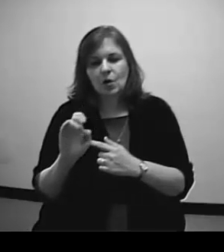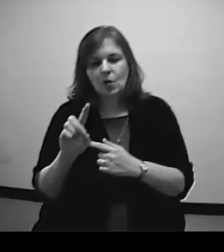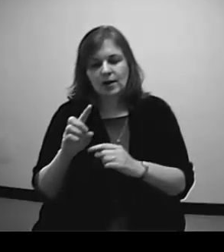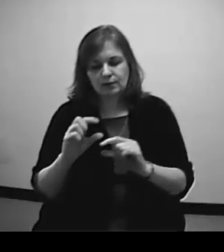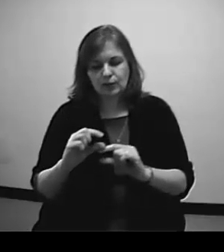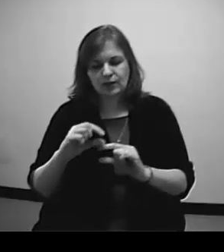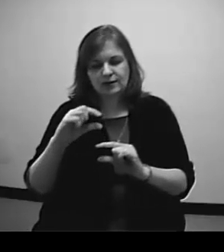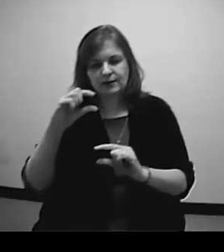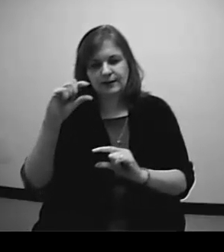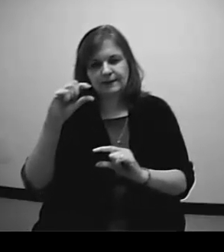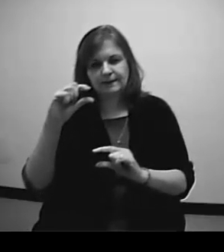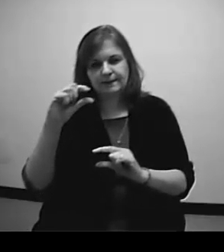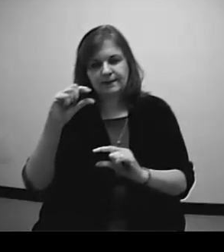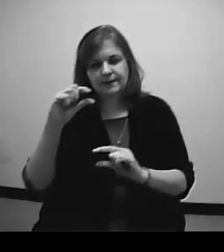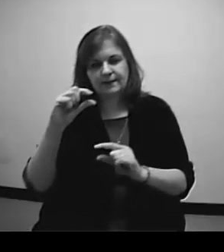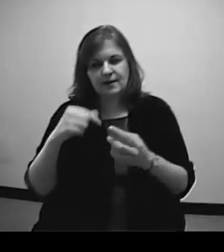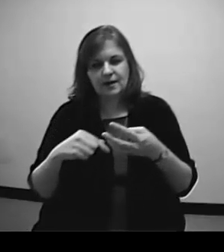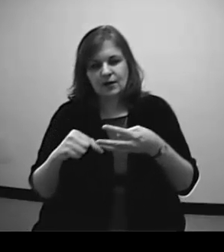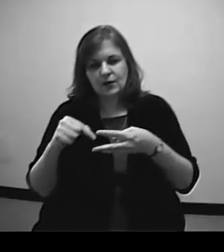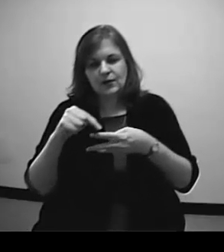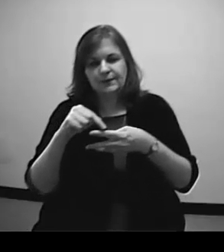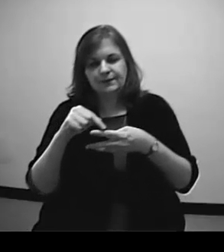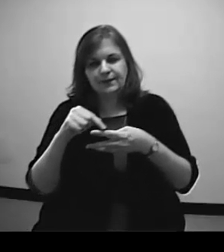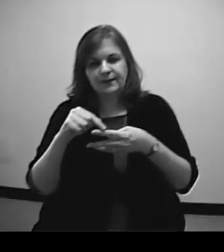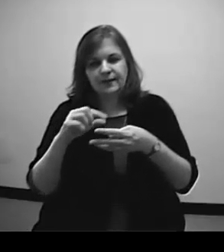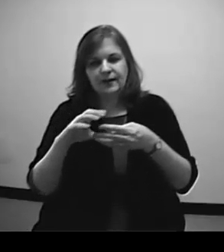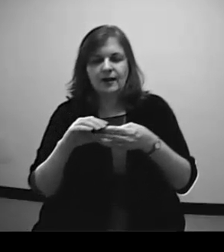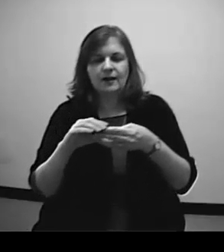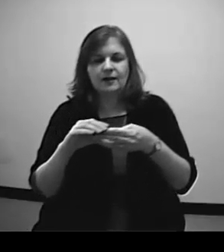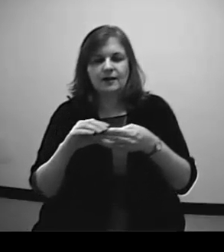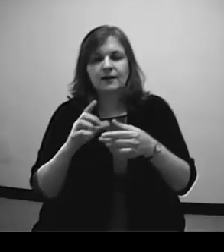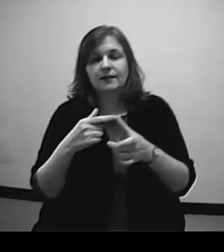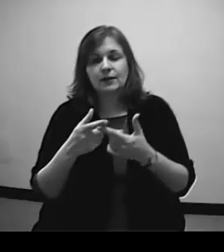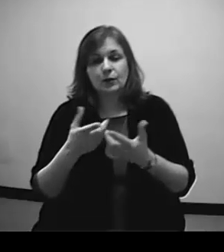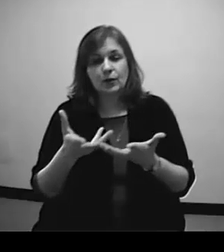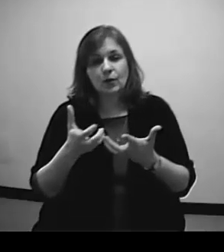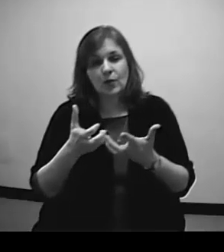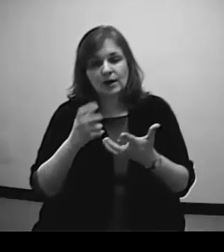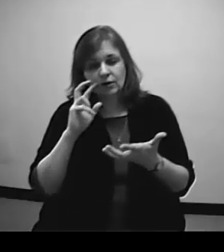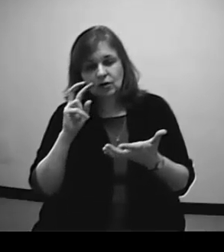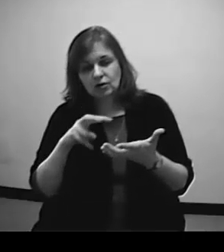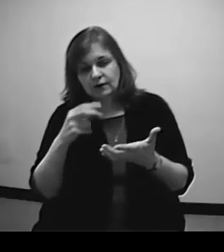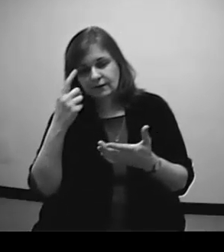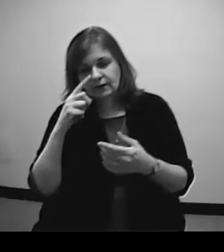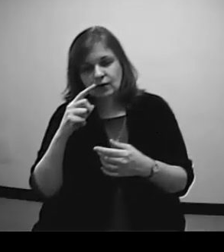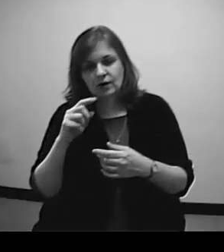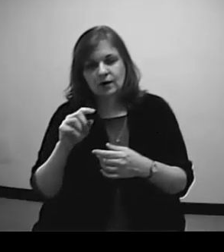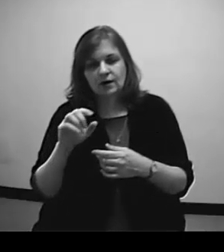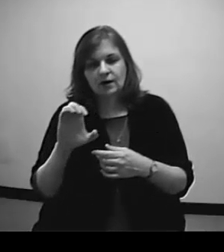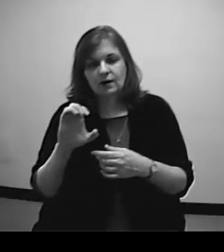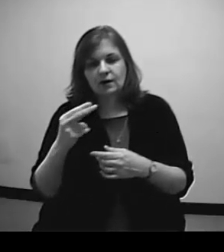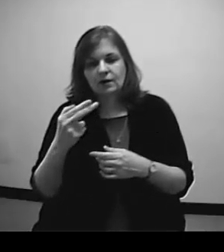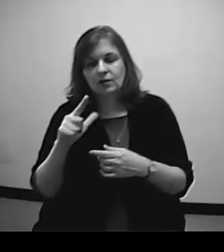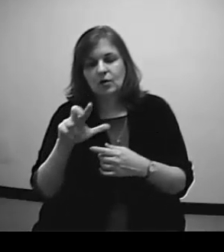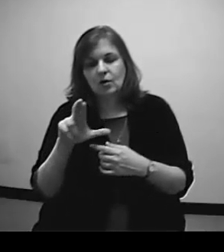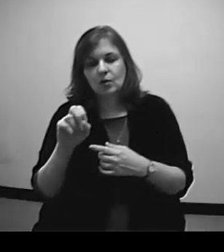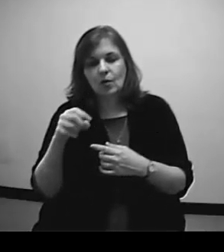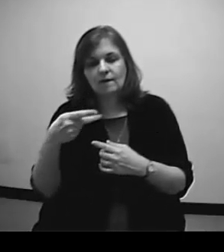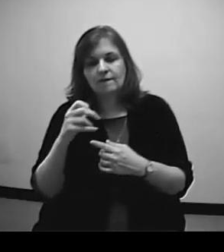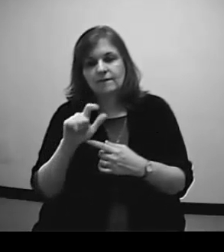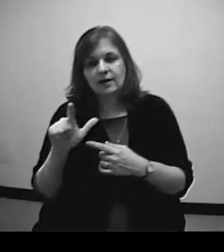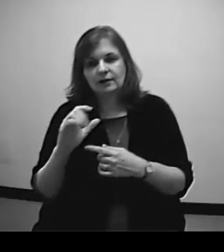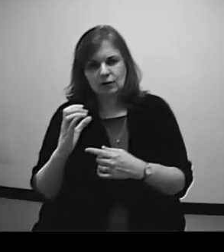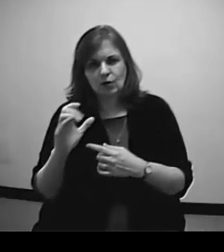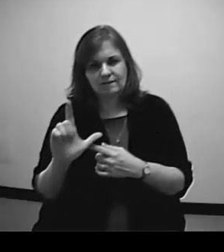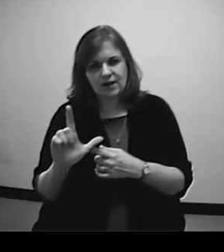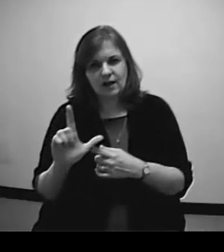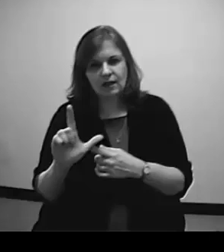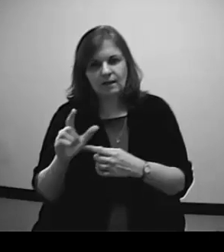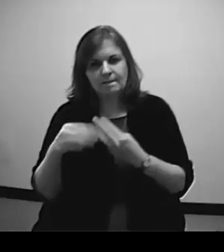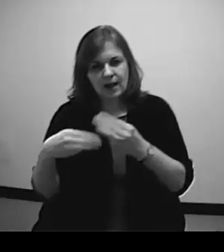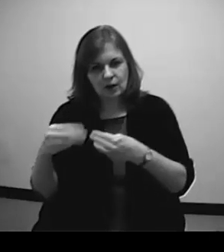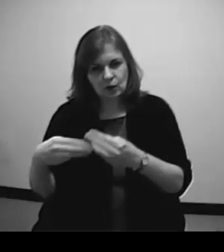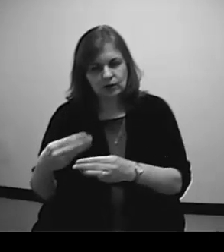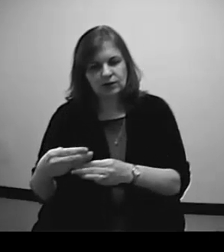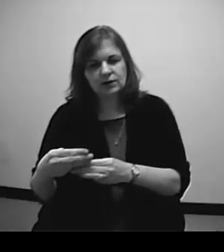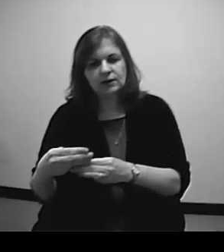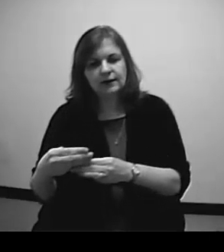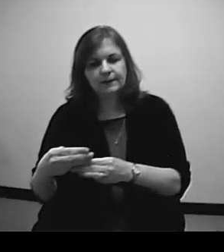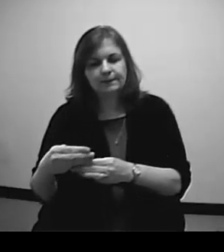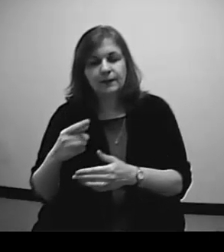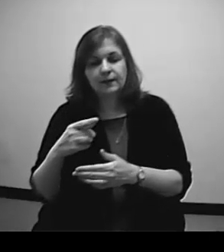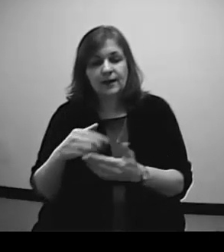are going to be in stacks within this space and so we look for chlorophyll molecules